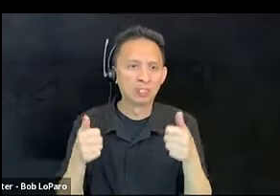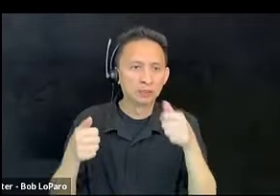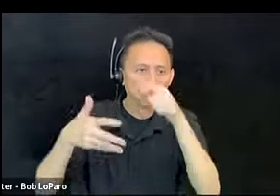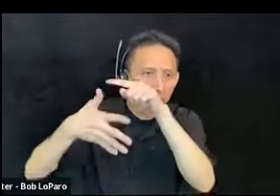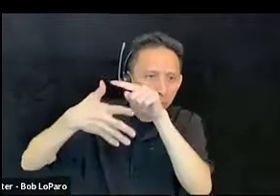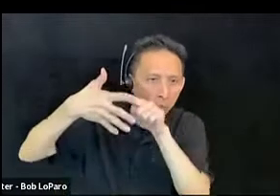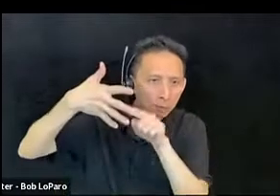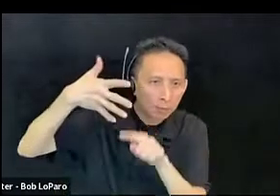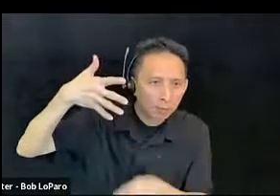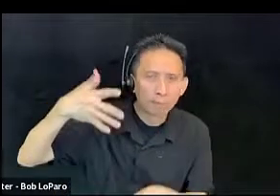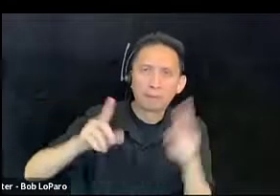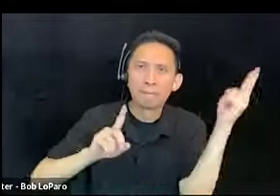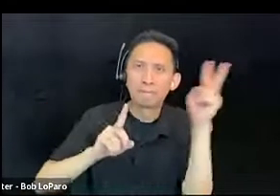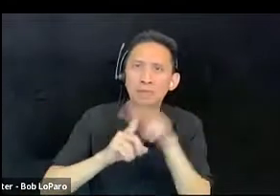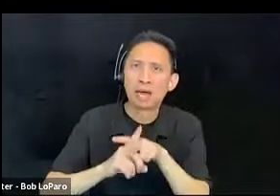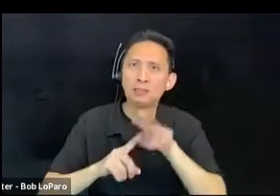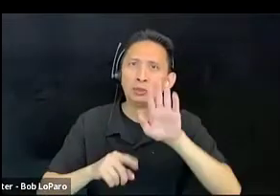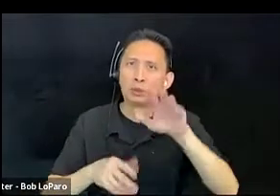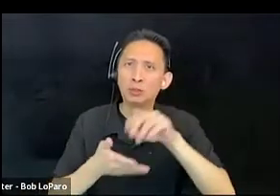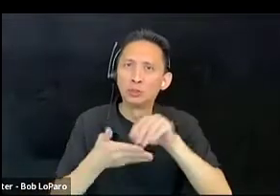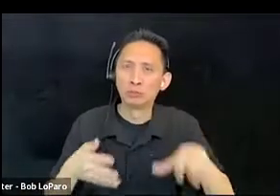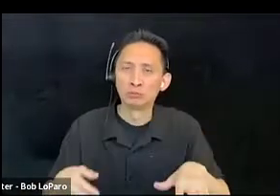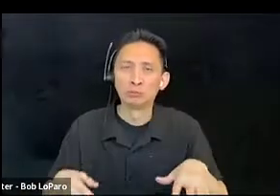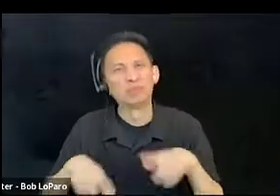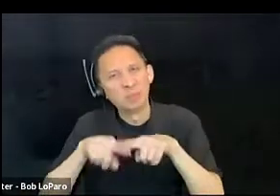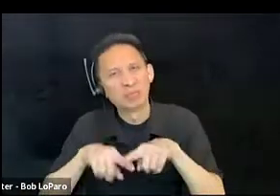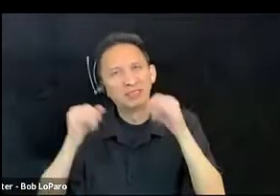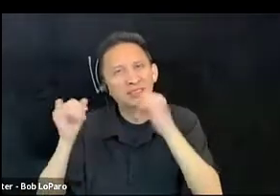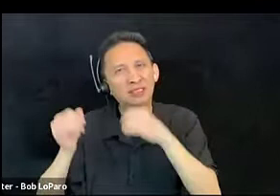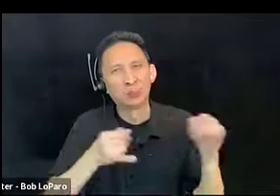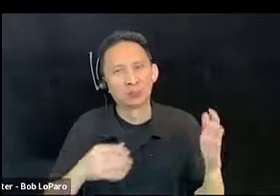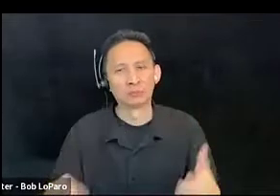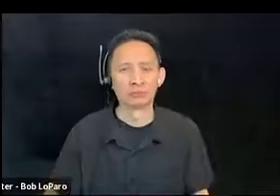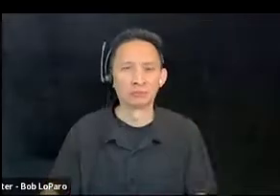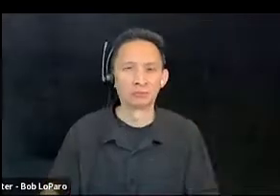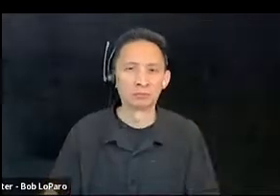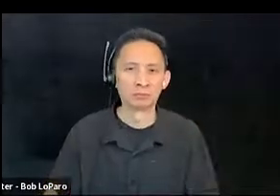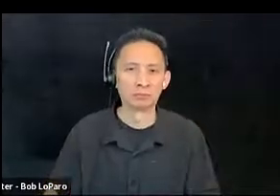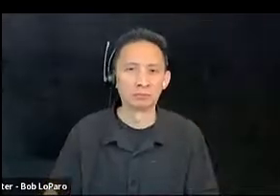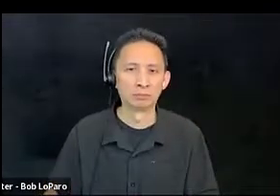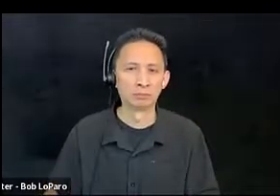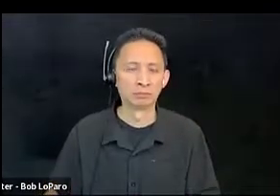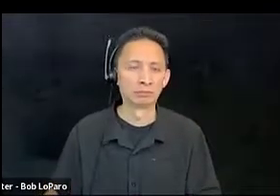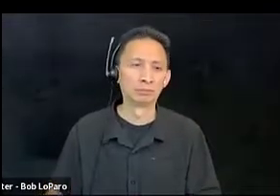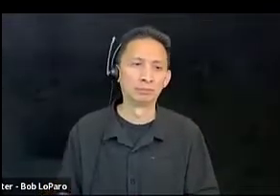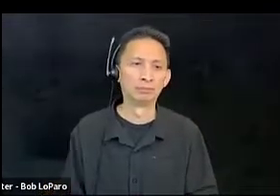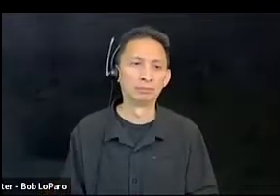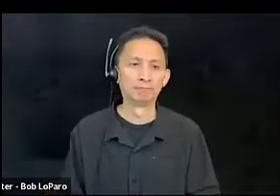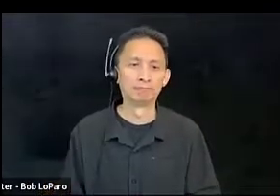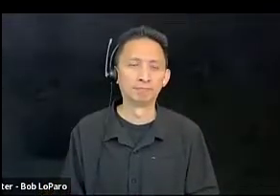And this is individual. To clarify some things about tangible symbols as they relate to CVI.